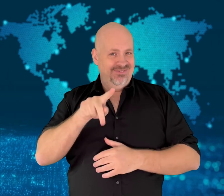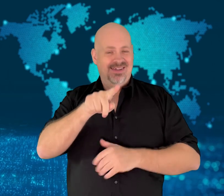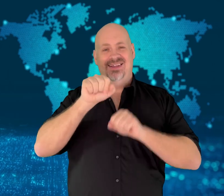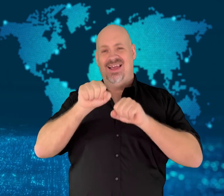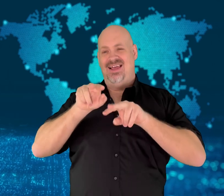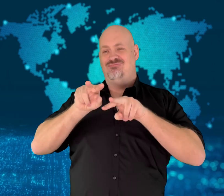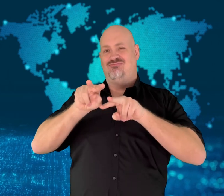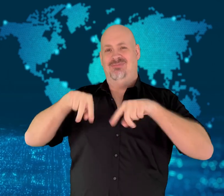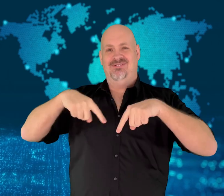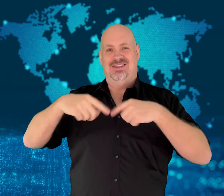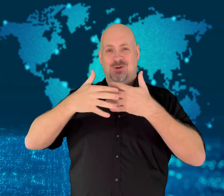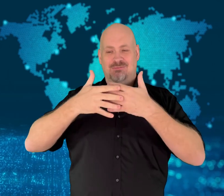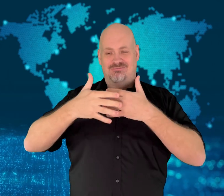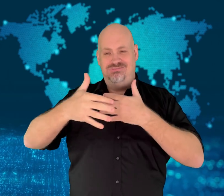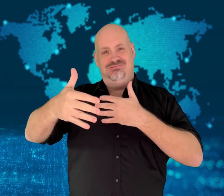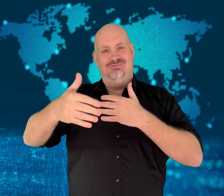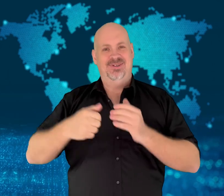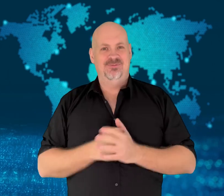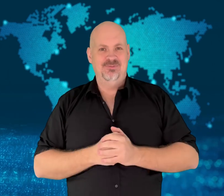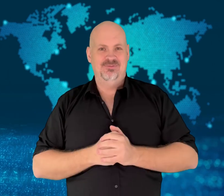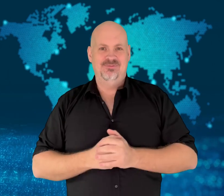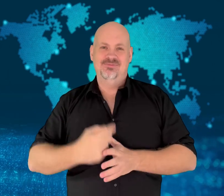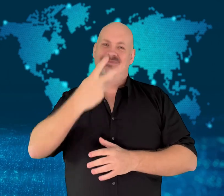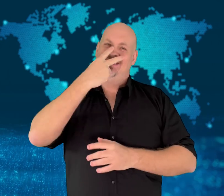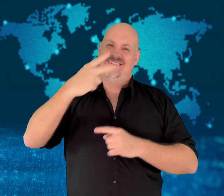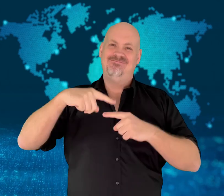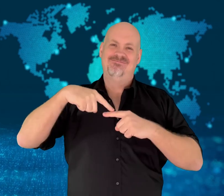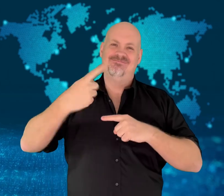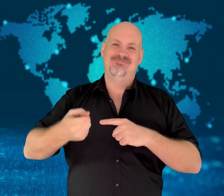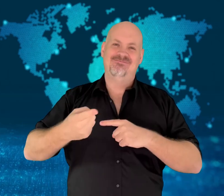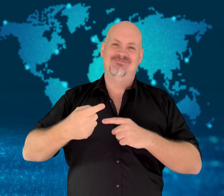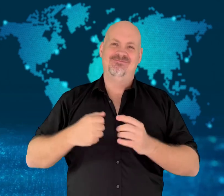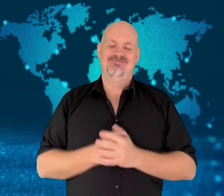to get new video updates! See you next time!